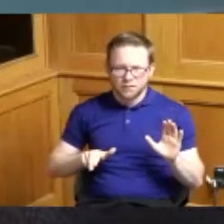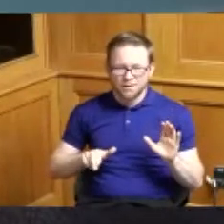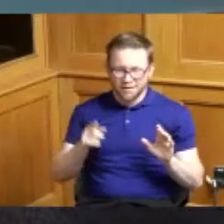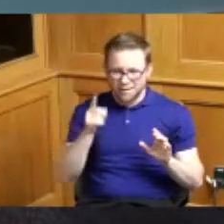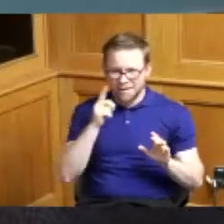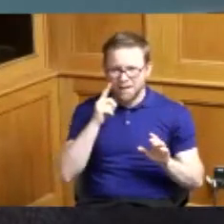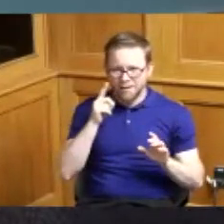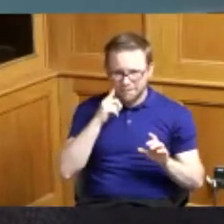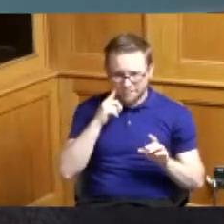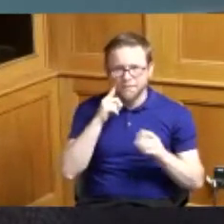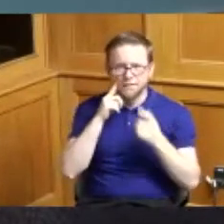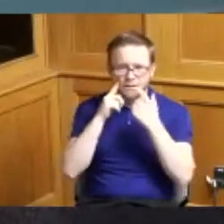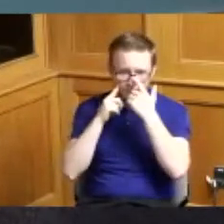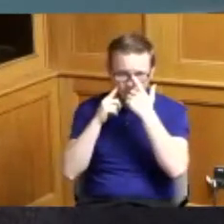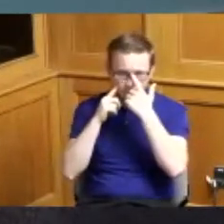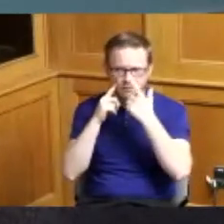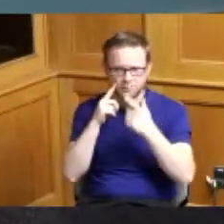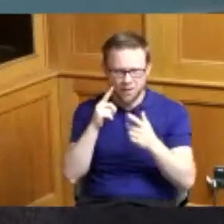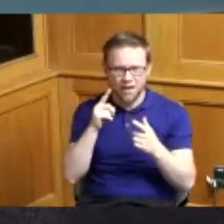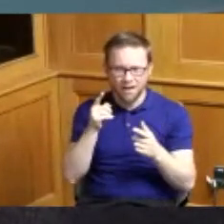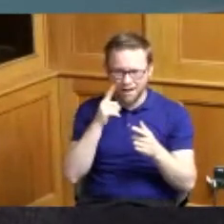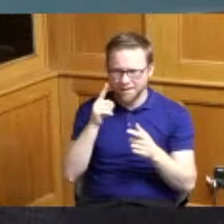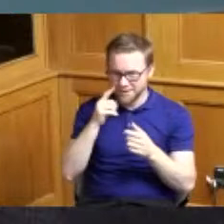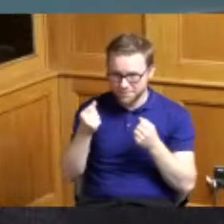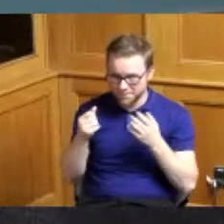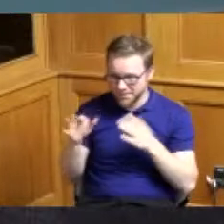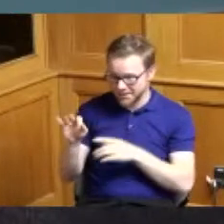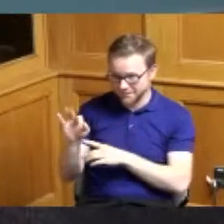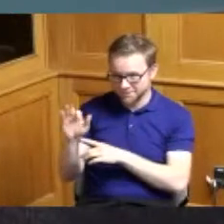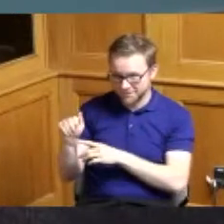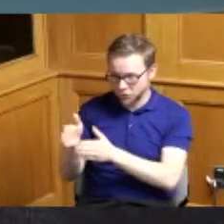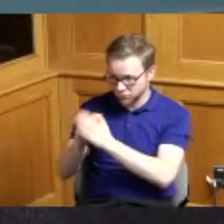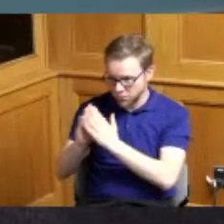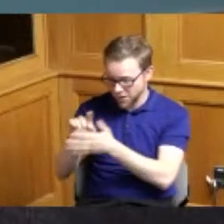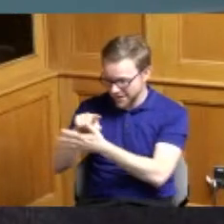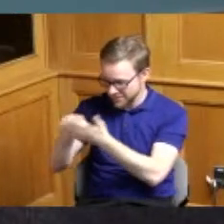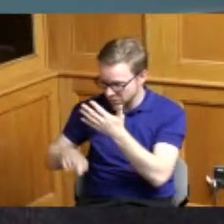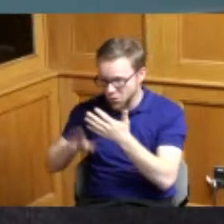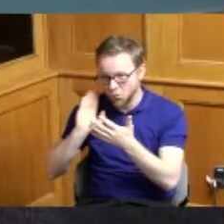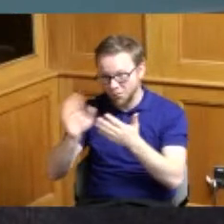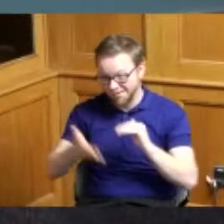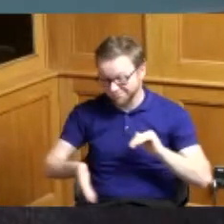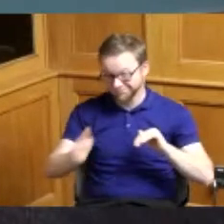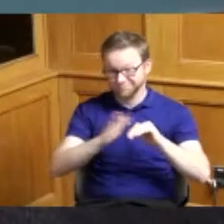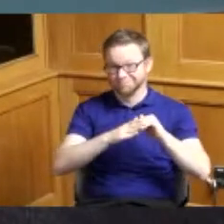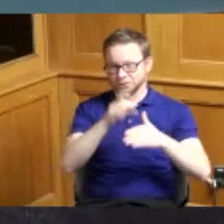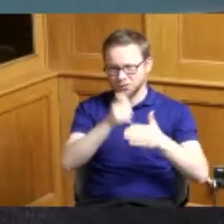they have that will cost us additional uh dollars and I just would like to know that in advance so